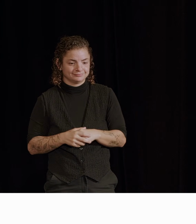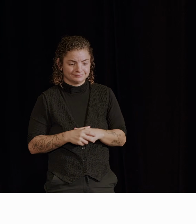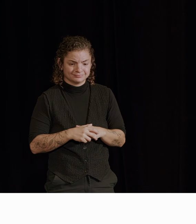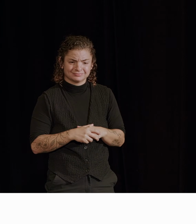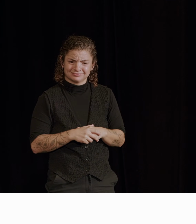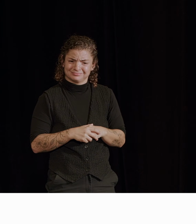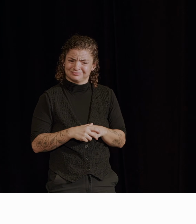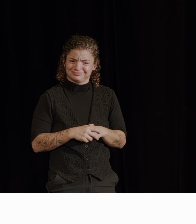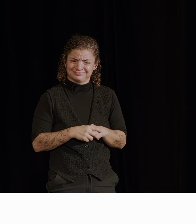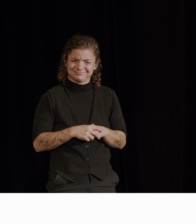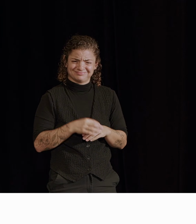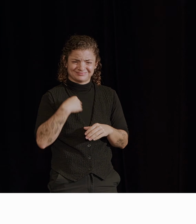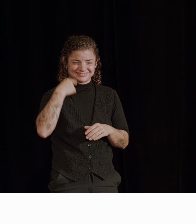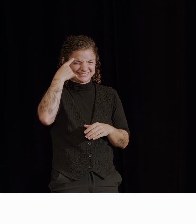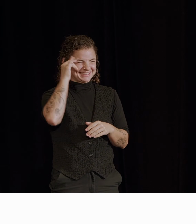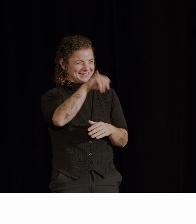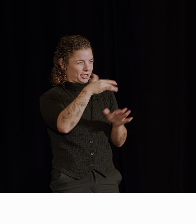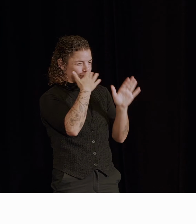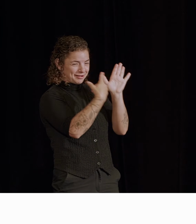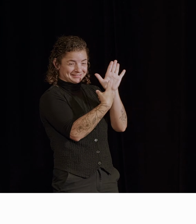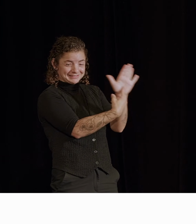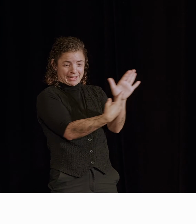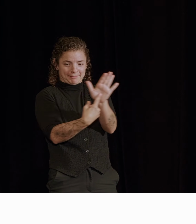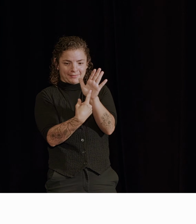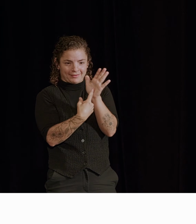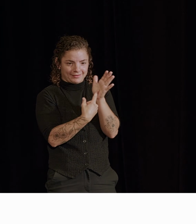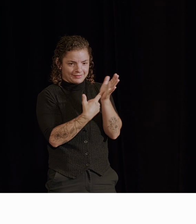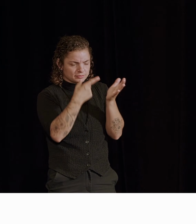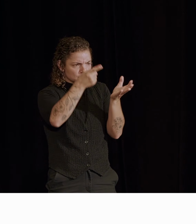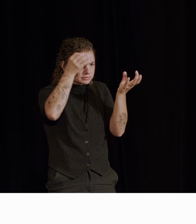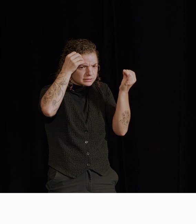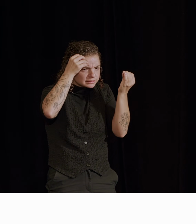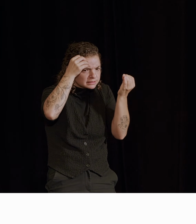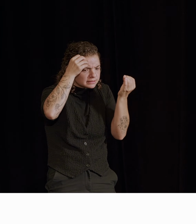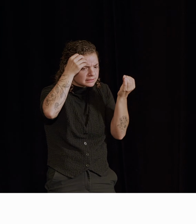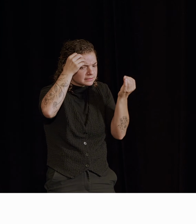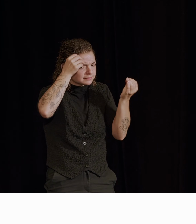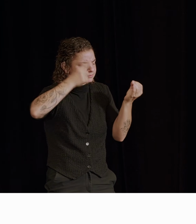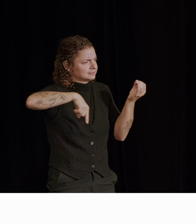examples and fodder for all of us when we're trying to explain to our peers